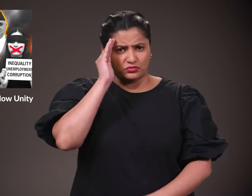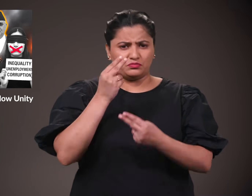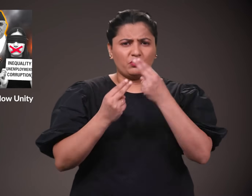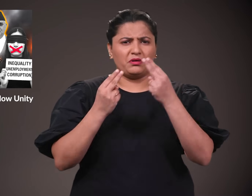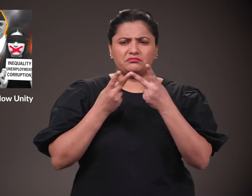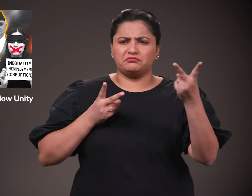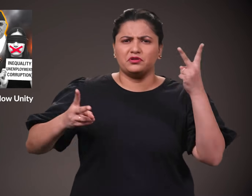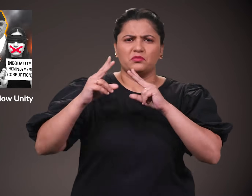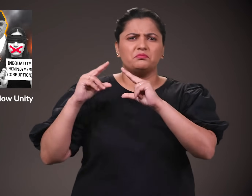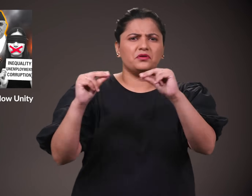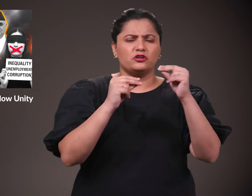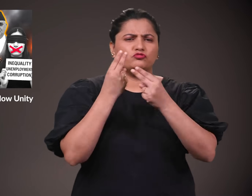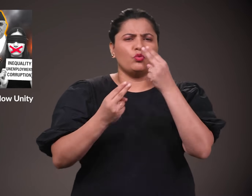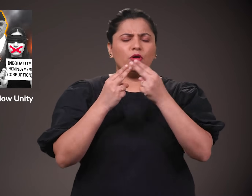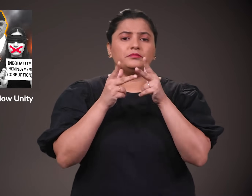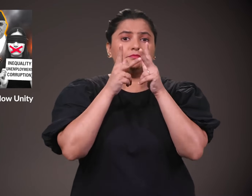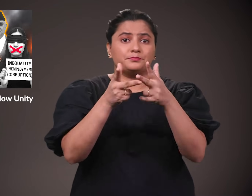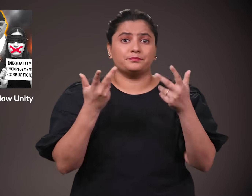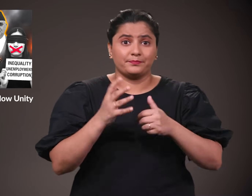Other stories are also being circulated in the media.